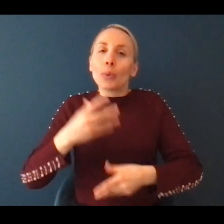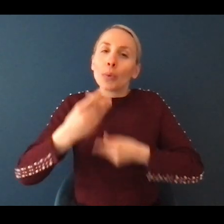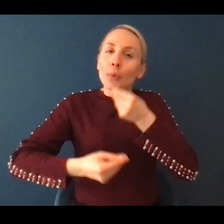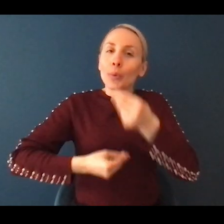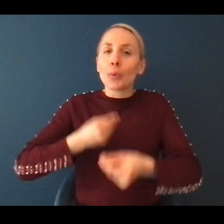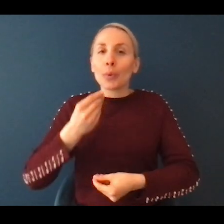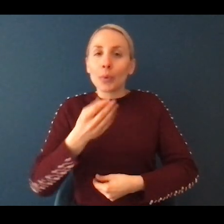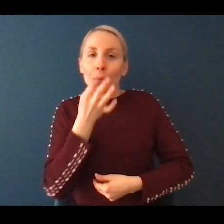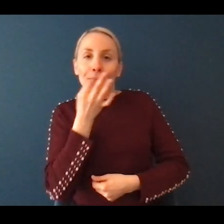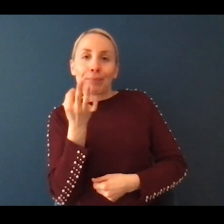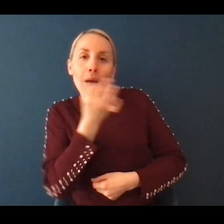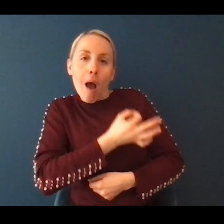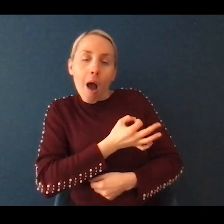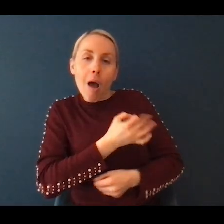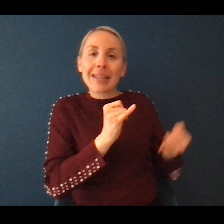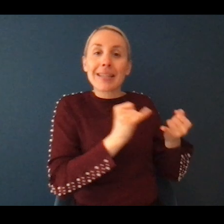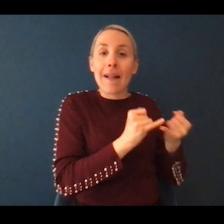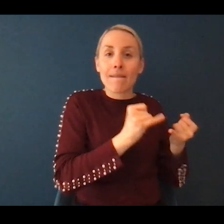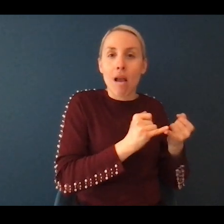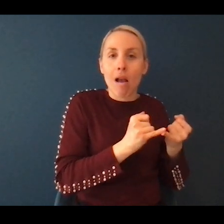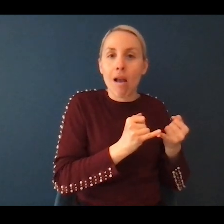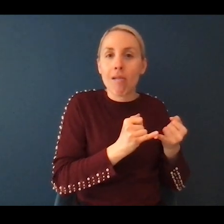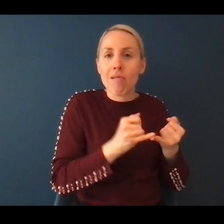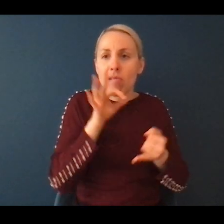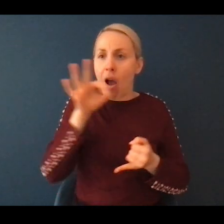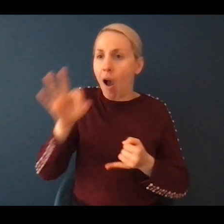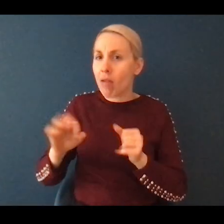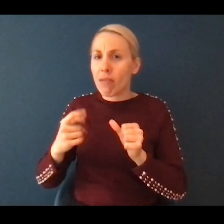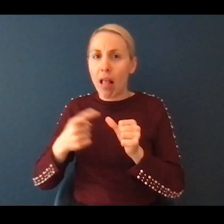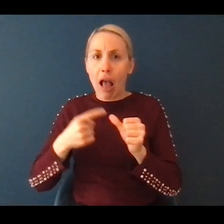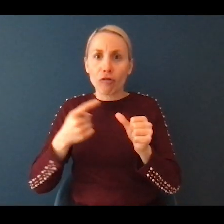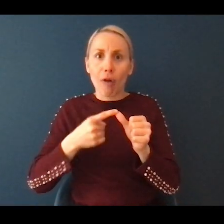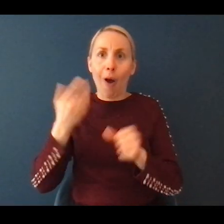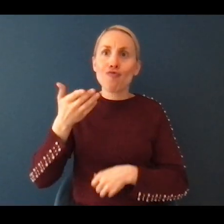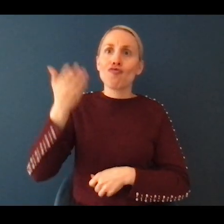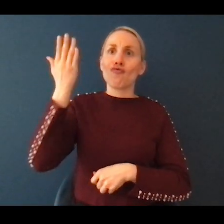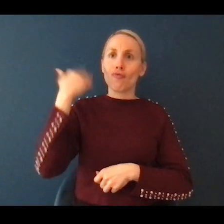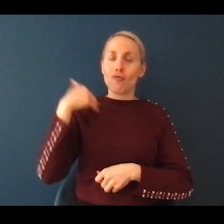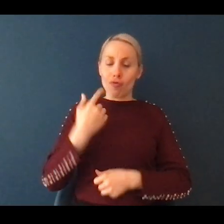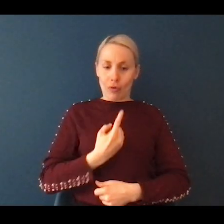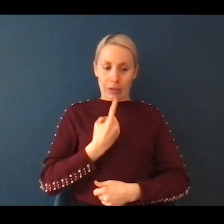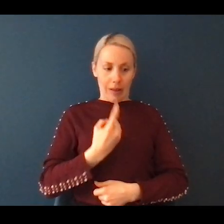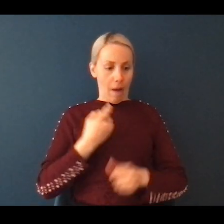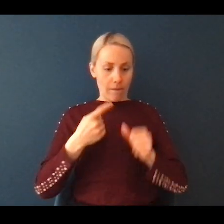to thinking about that very long time ago when you applied to the awards and I guess